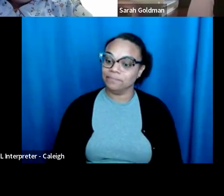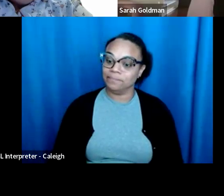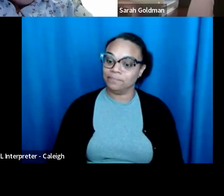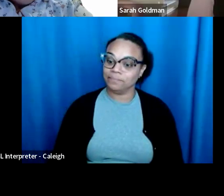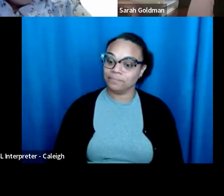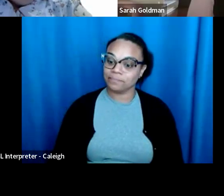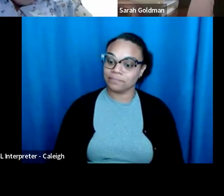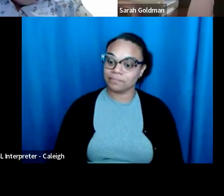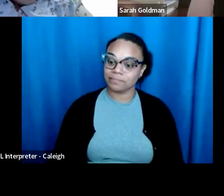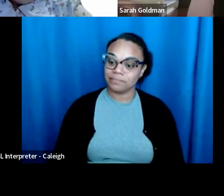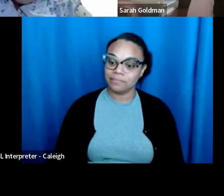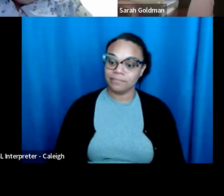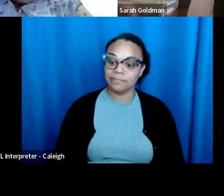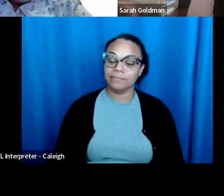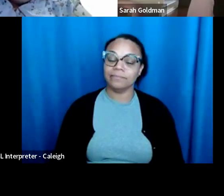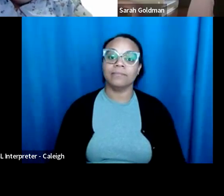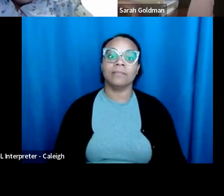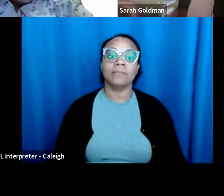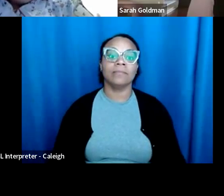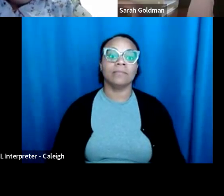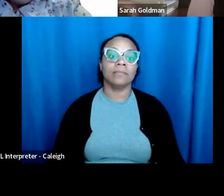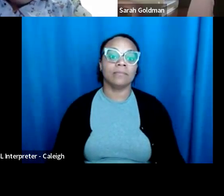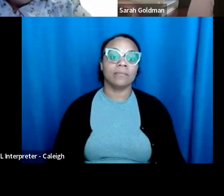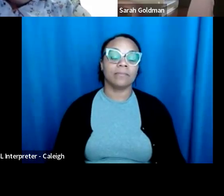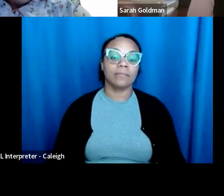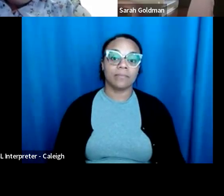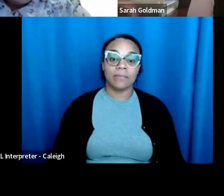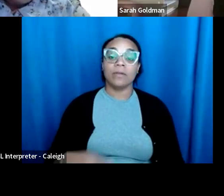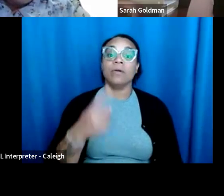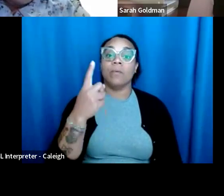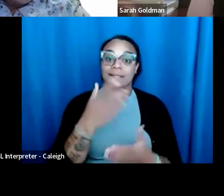I think one thing that we always need to emphasize is,